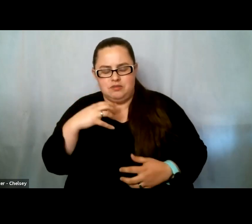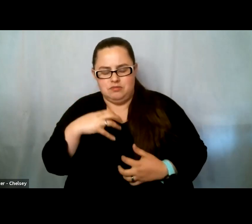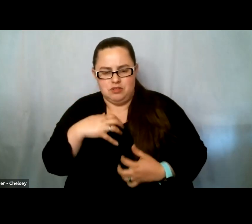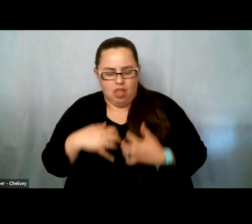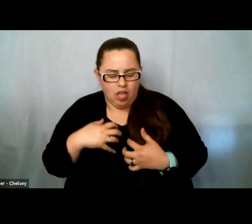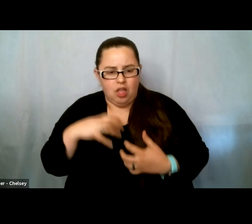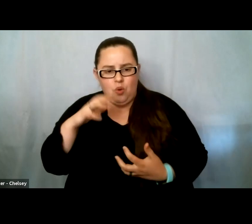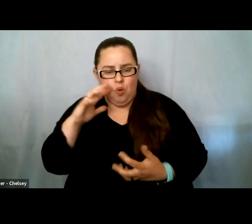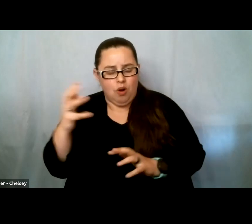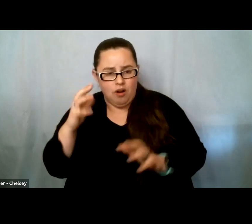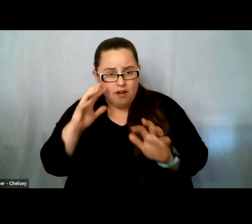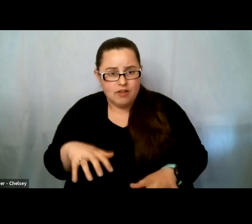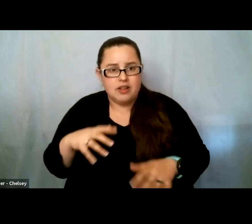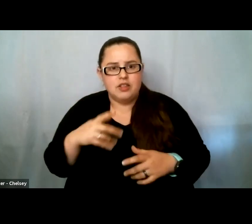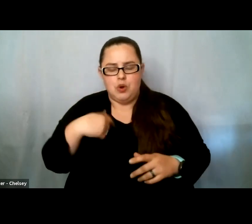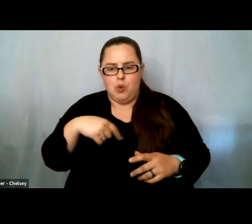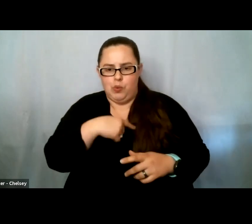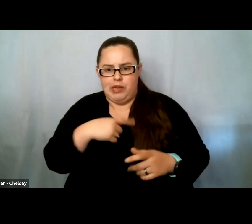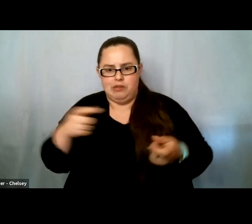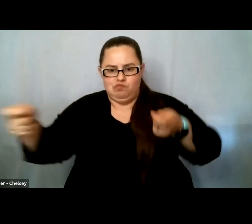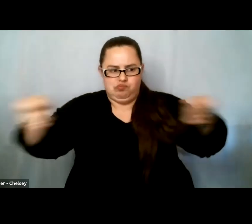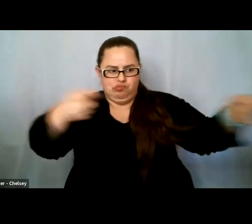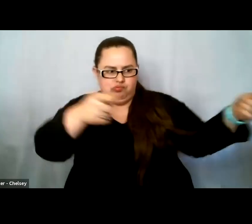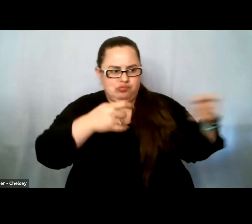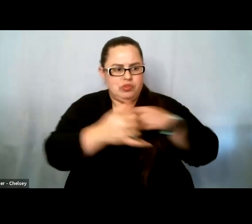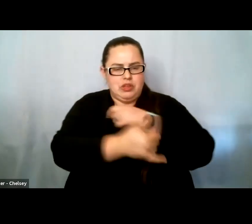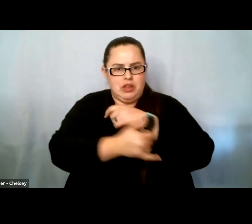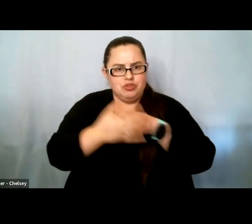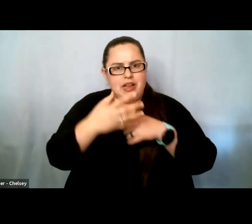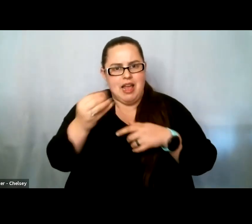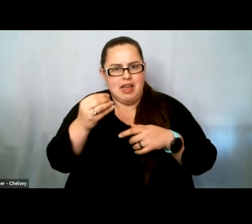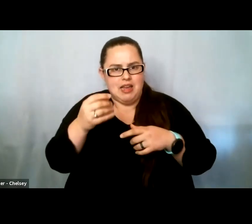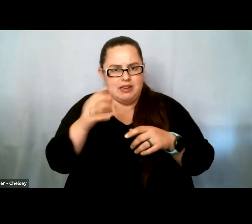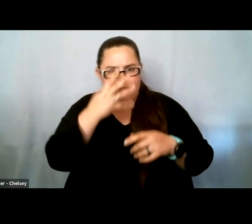the ones so largely in control of the count y and and of immigration, in my opinion, if